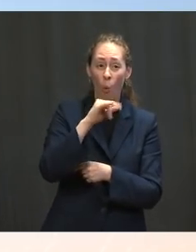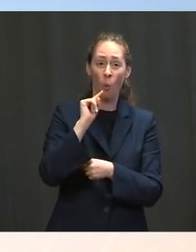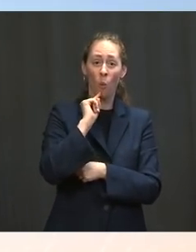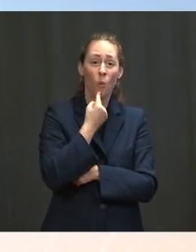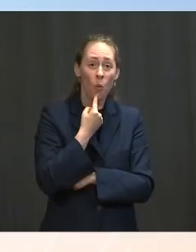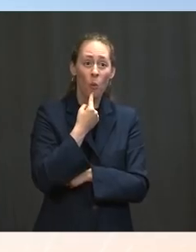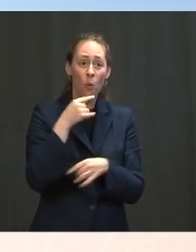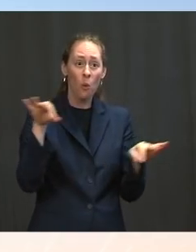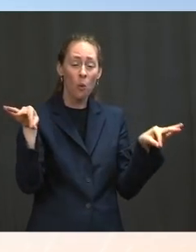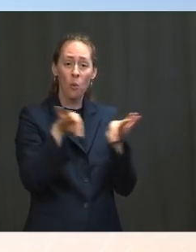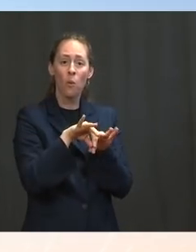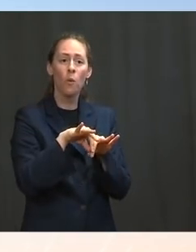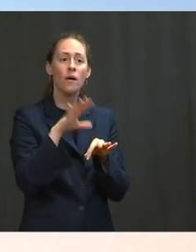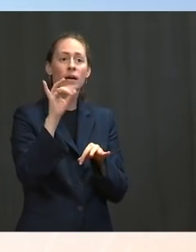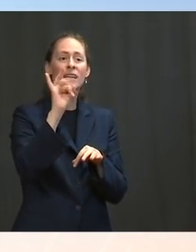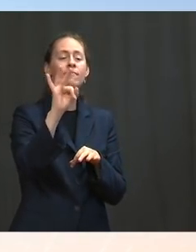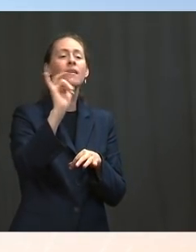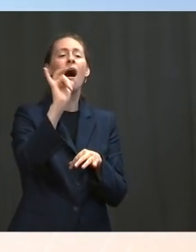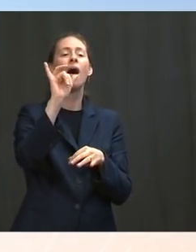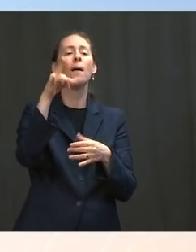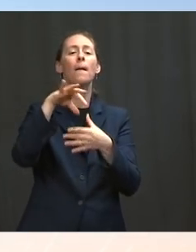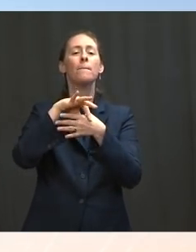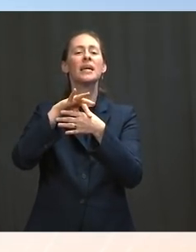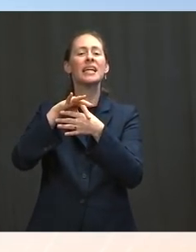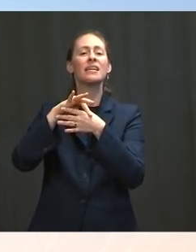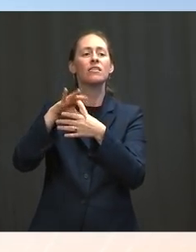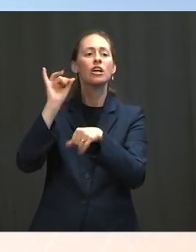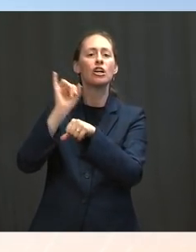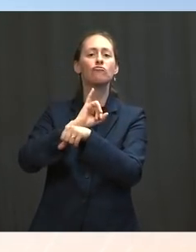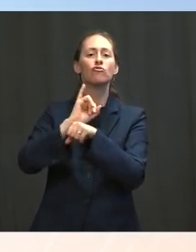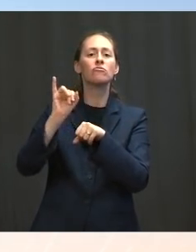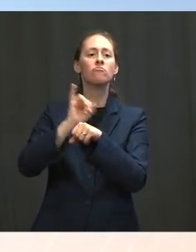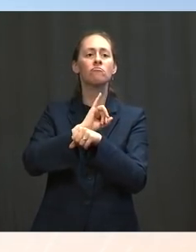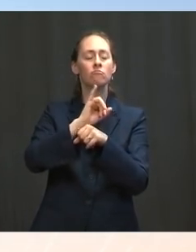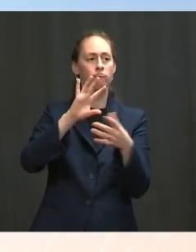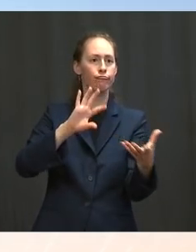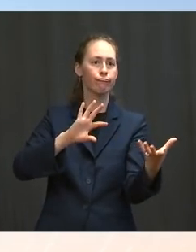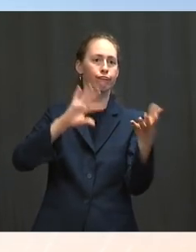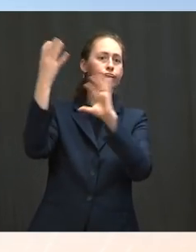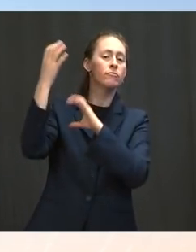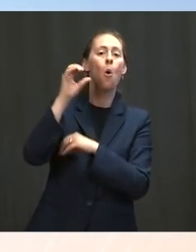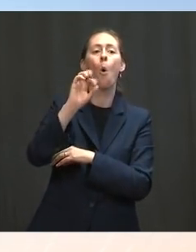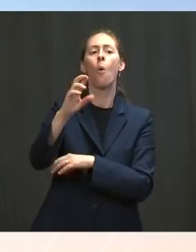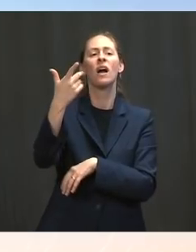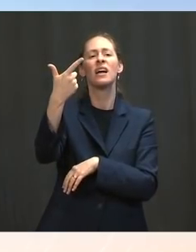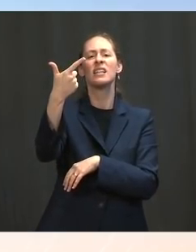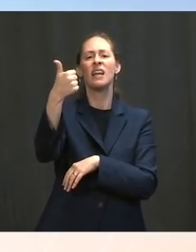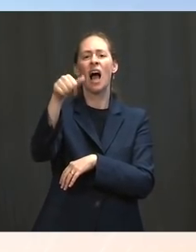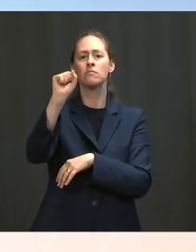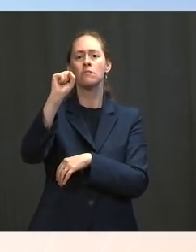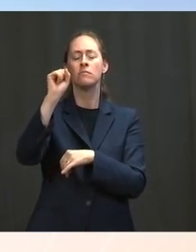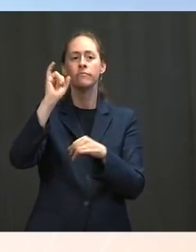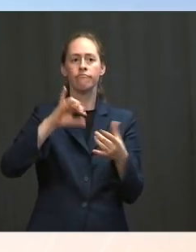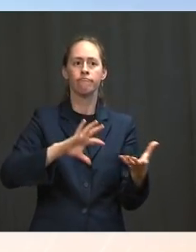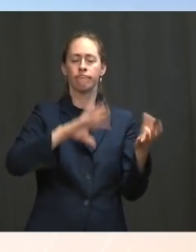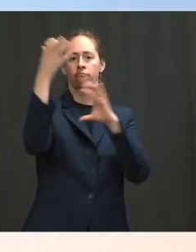or, you know, suppliers who are supplying gasoline, that is something that is a different impact in terms of a national security threat.